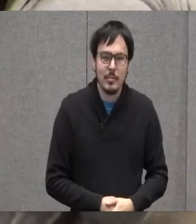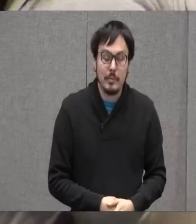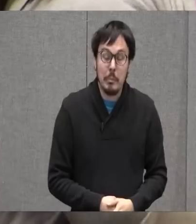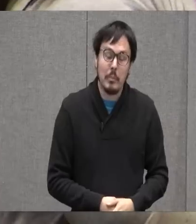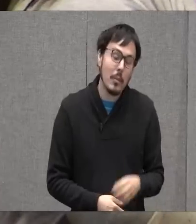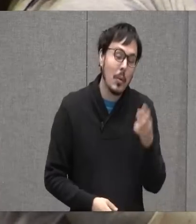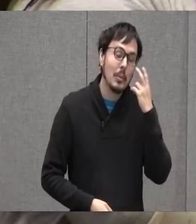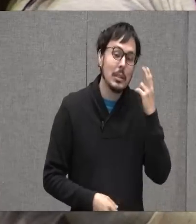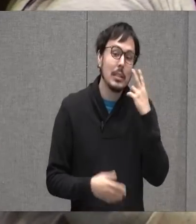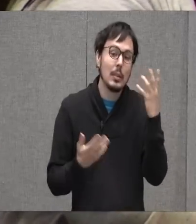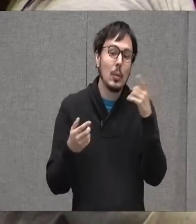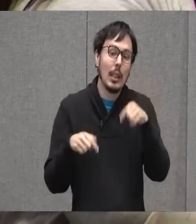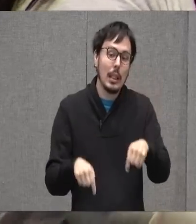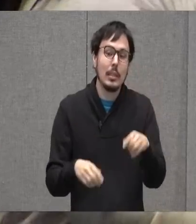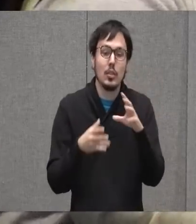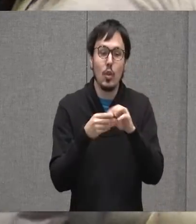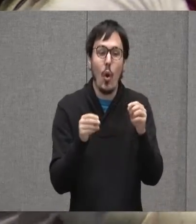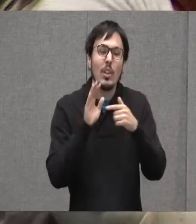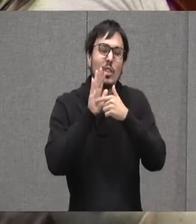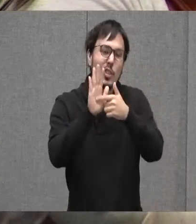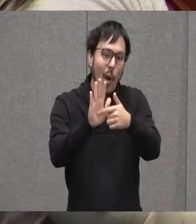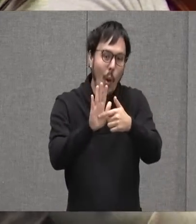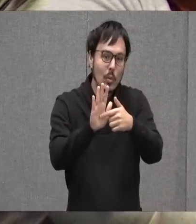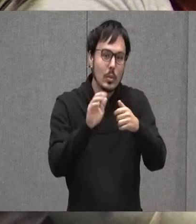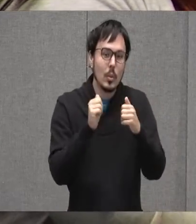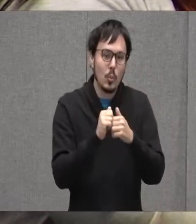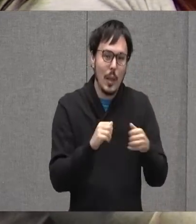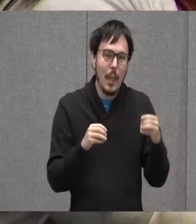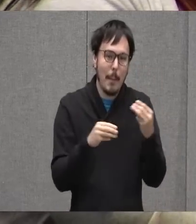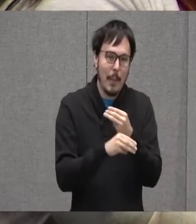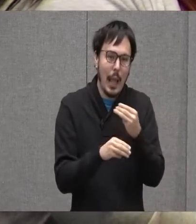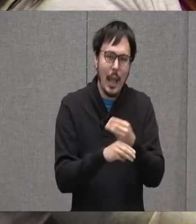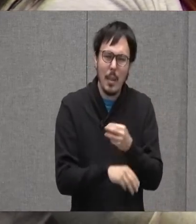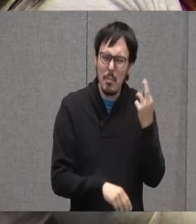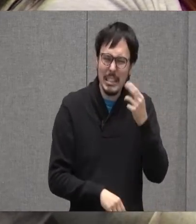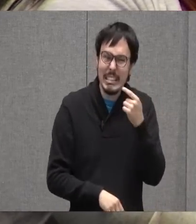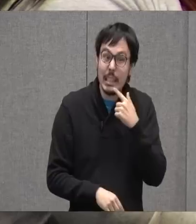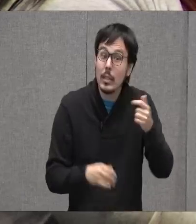Because I'm trying to love math, do you love math?